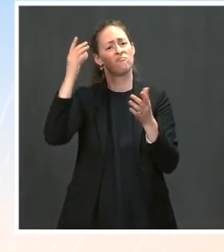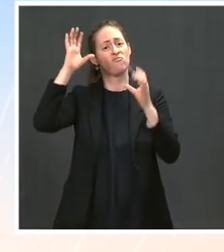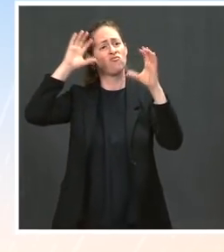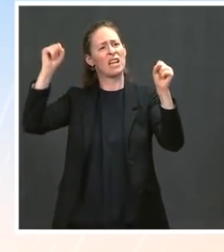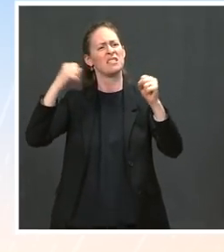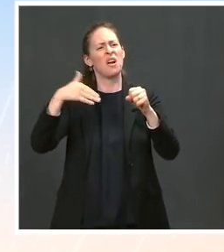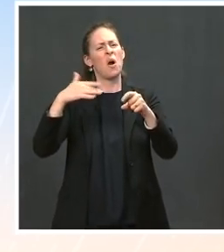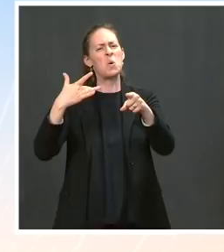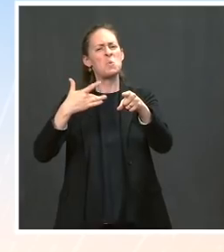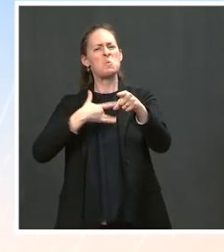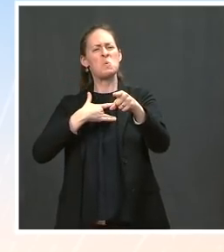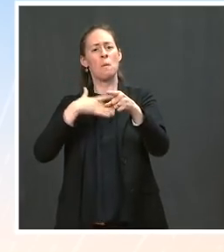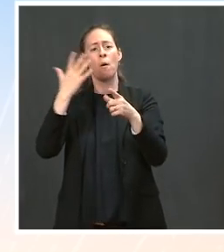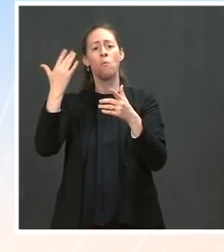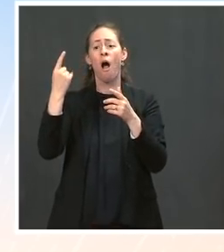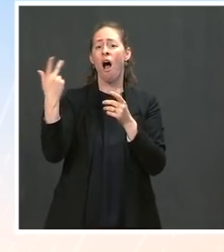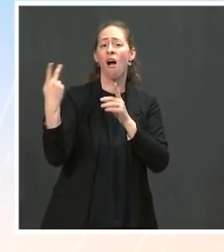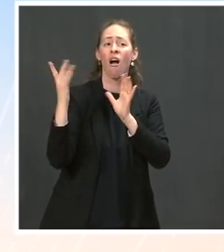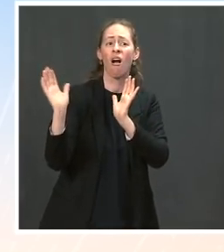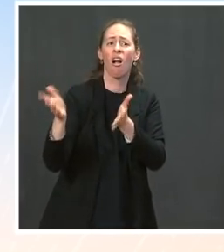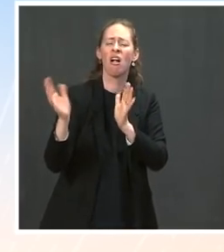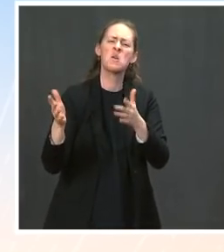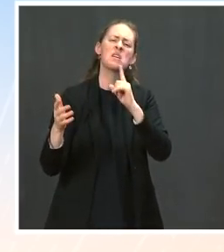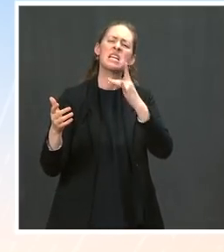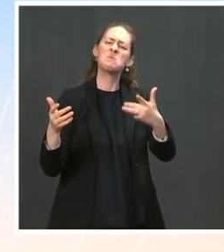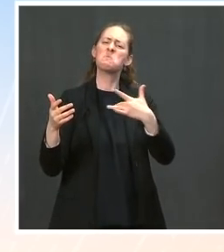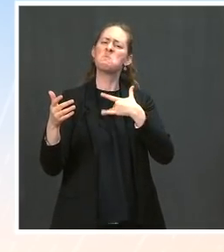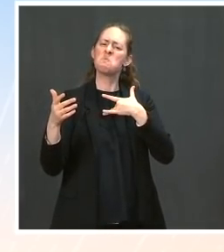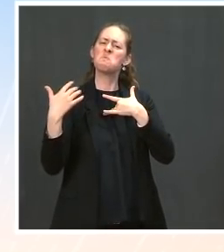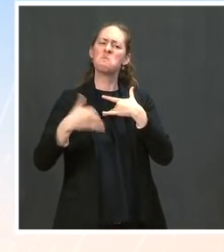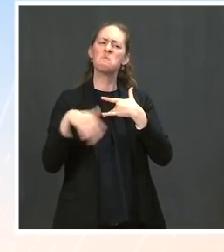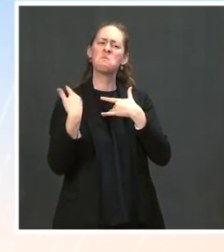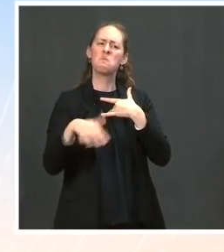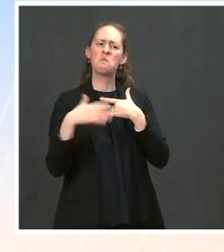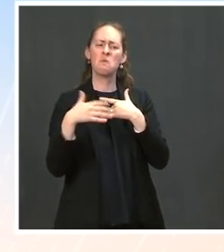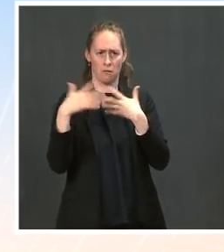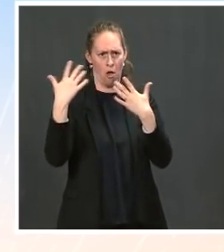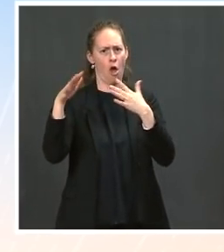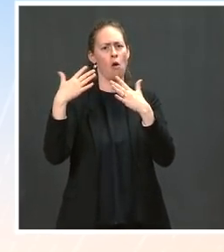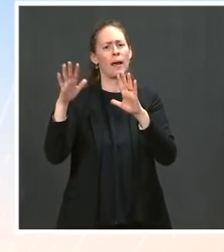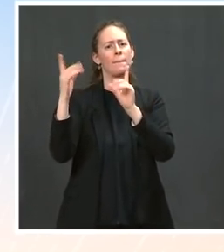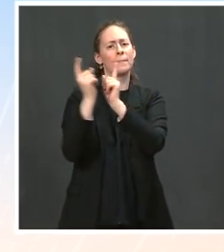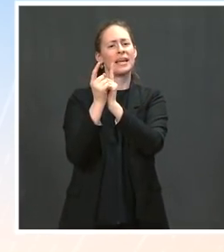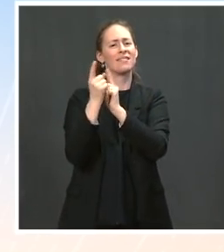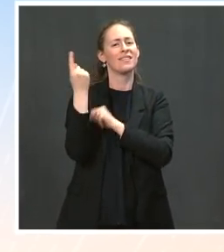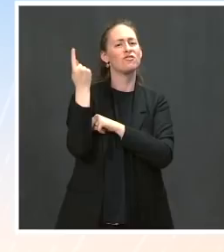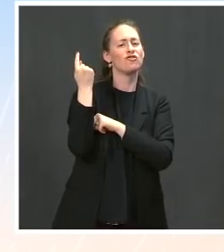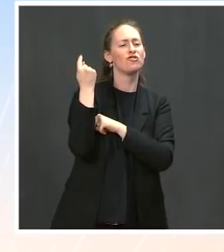with the Floyd family yesterday. He met with them last year. It's a family he feels he knows a little bit,